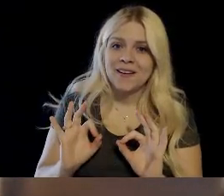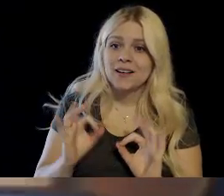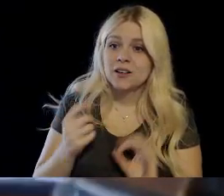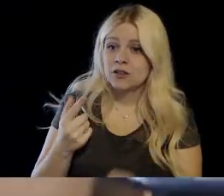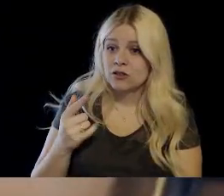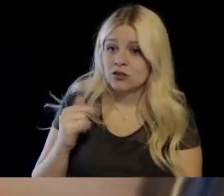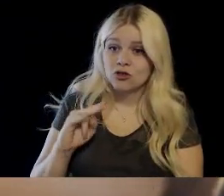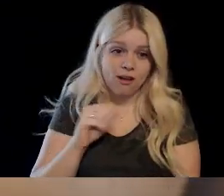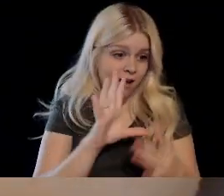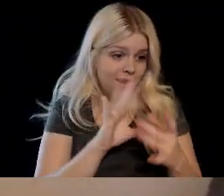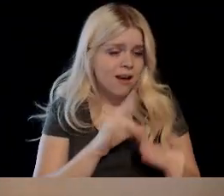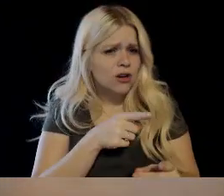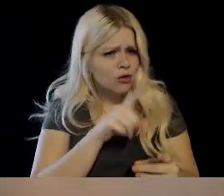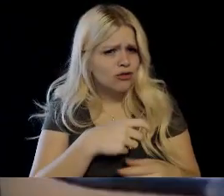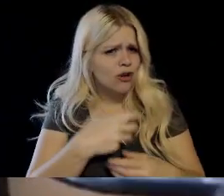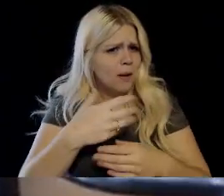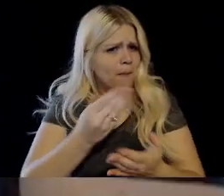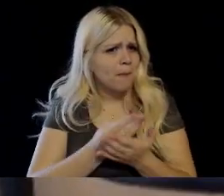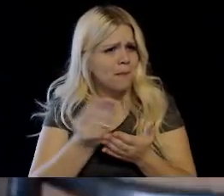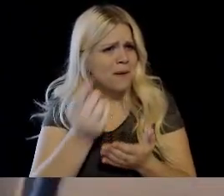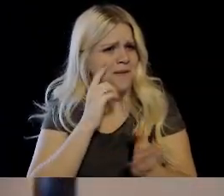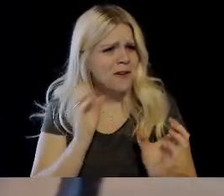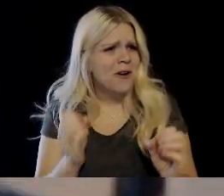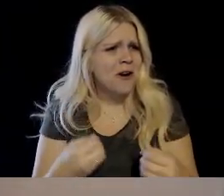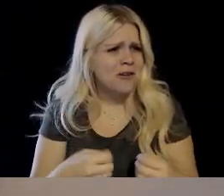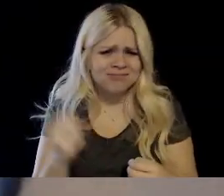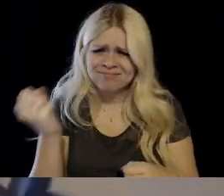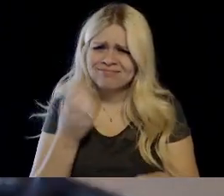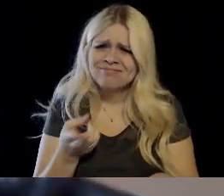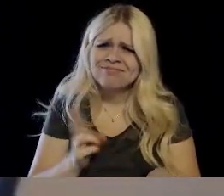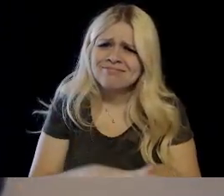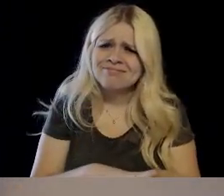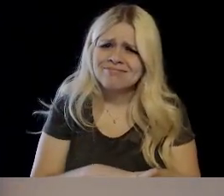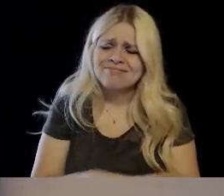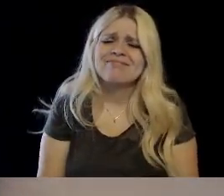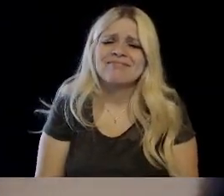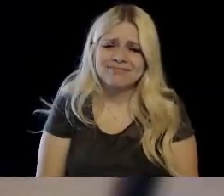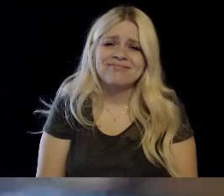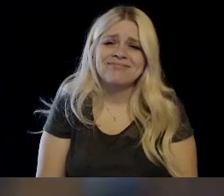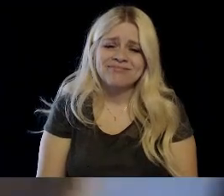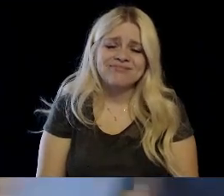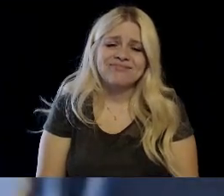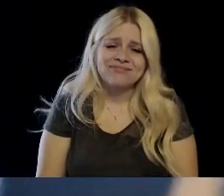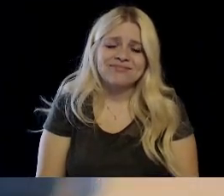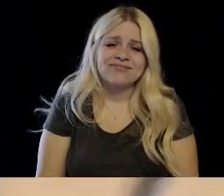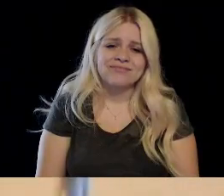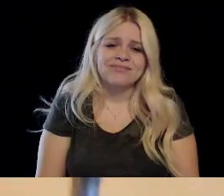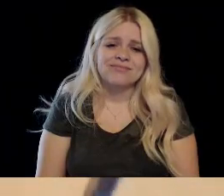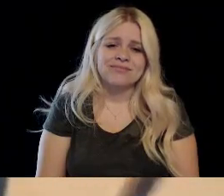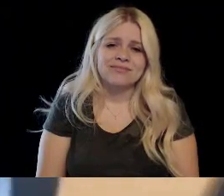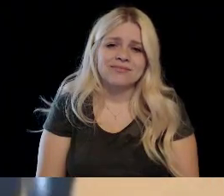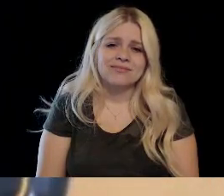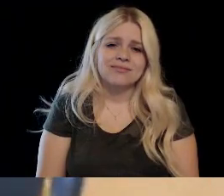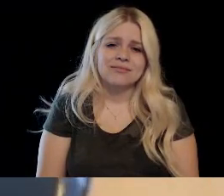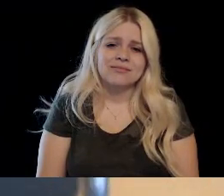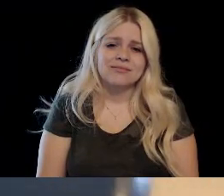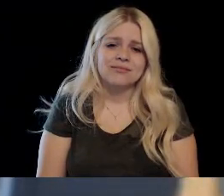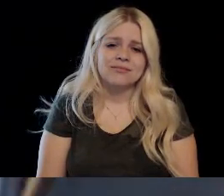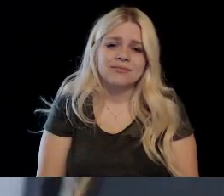these for your office! Going to Baler. Absolutely. Tiffany said the Red Panda art she bought